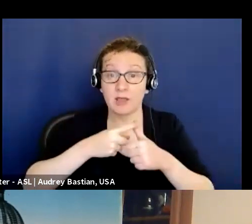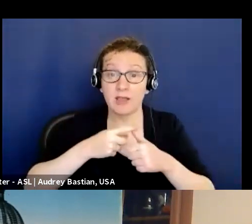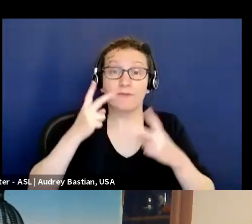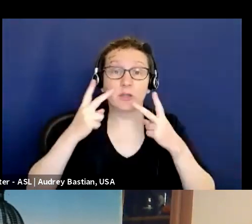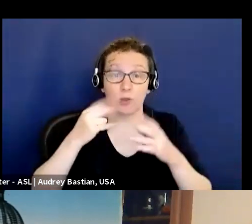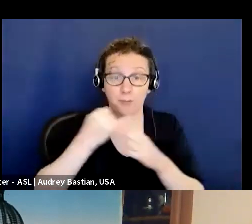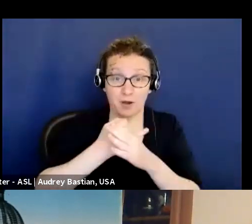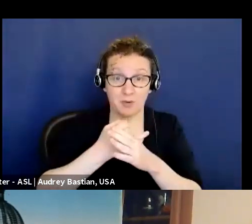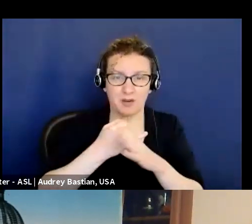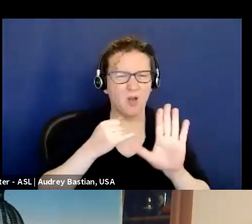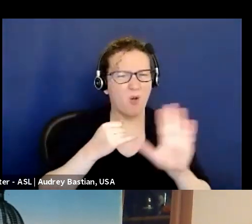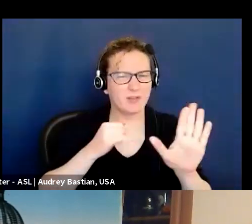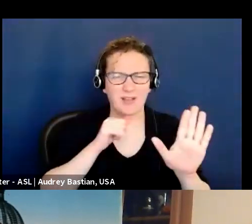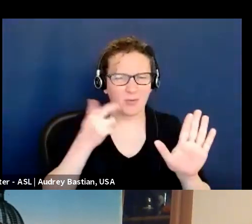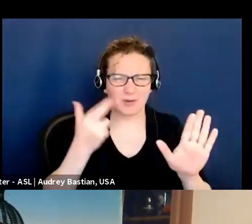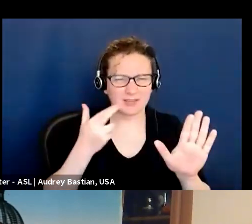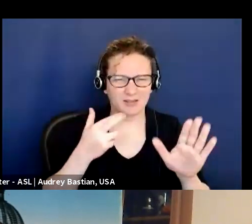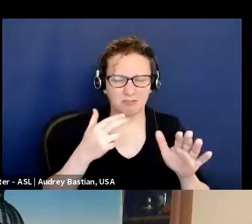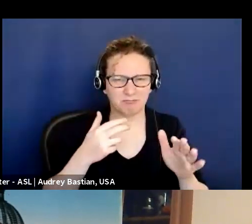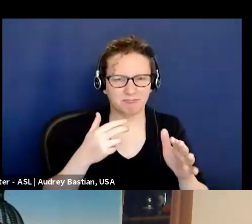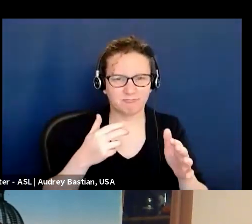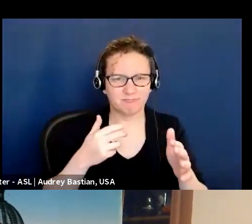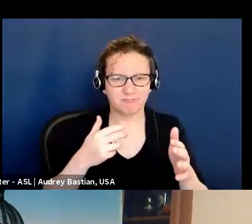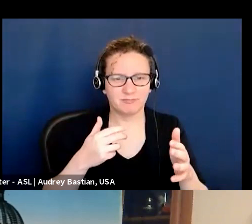That was not the reason. Because they never thought like that.